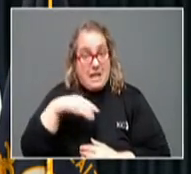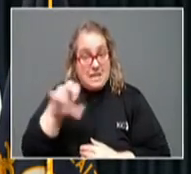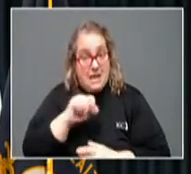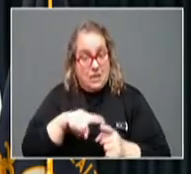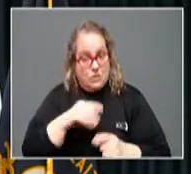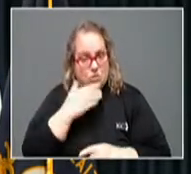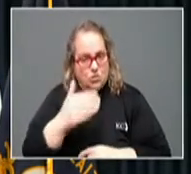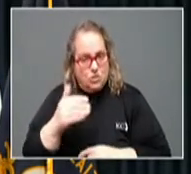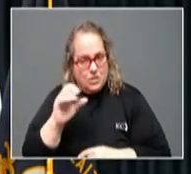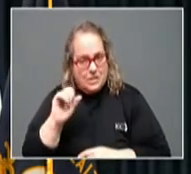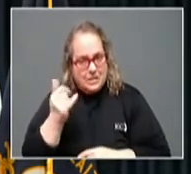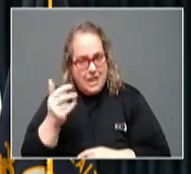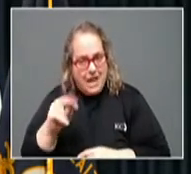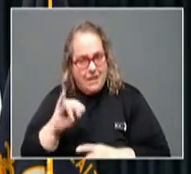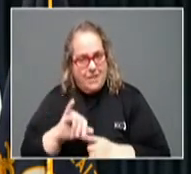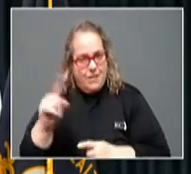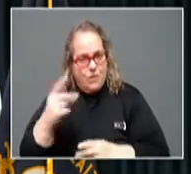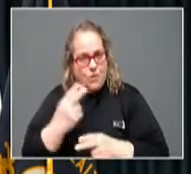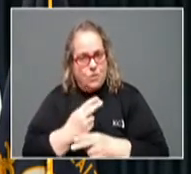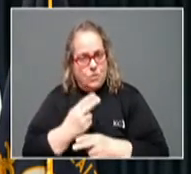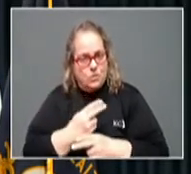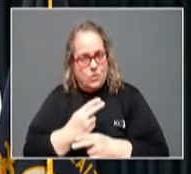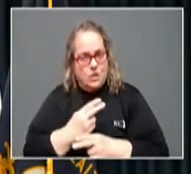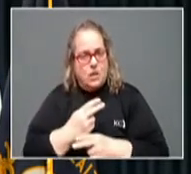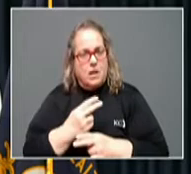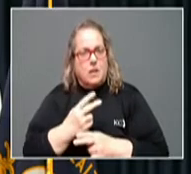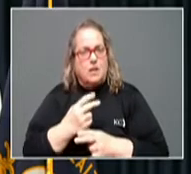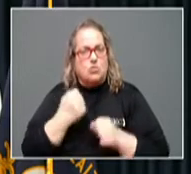they're using a rigorous scientific process to review data to make sure